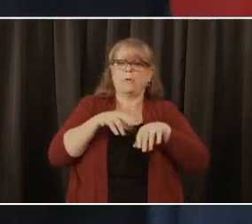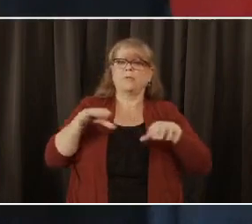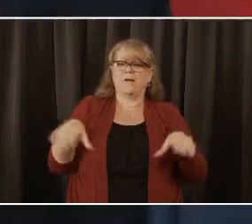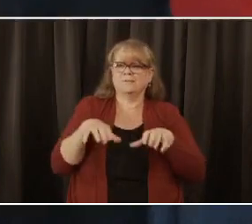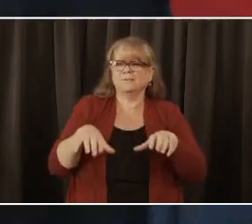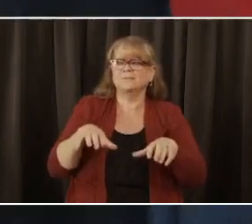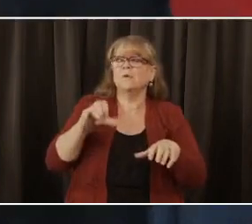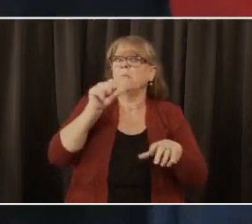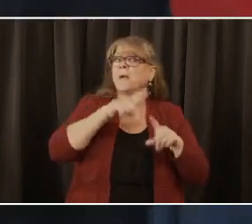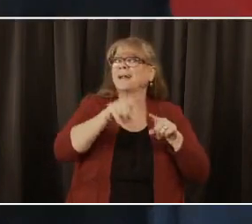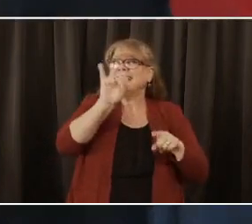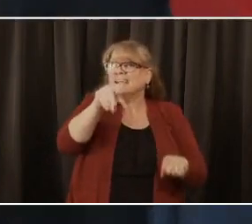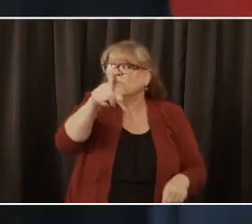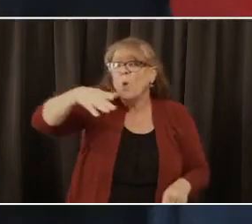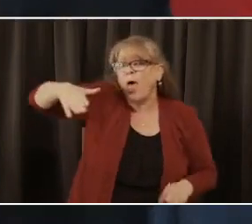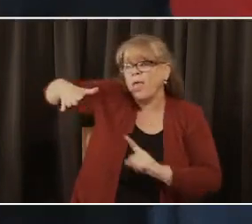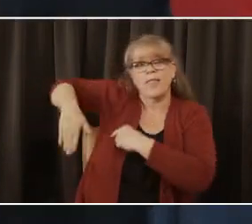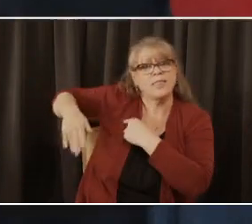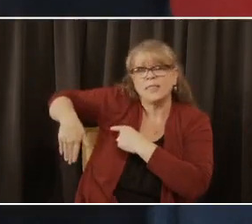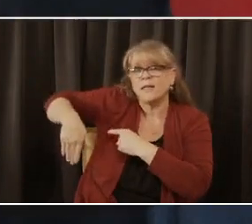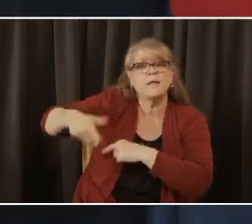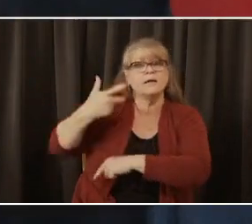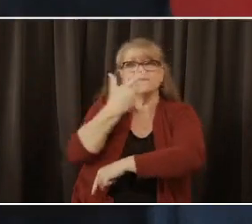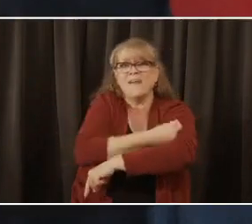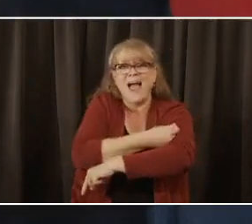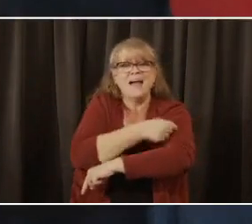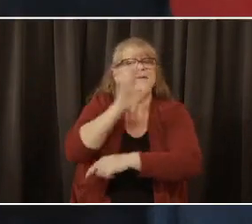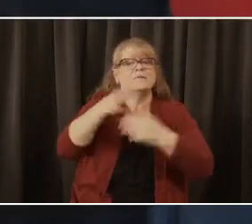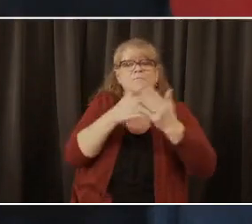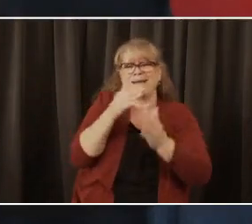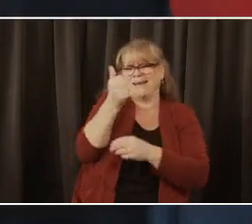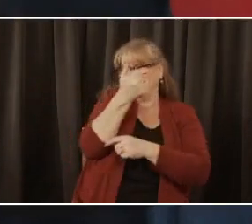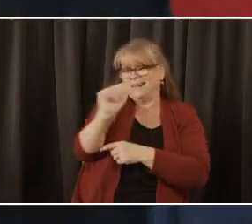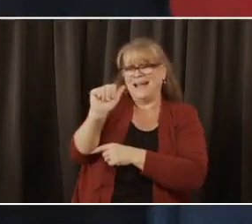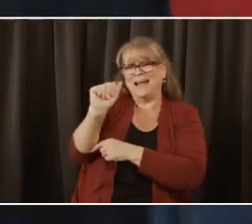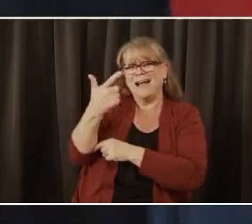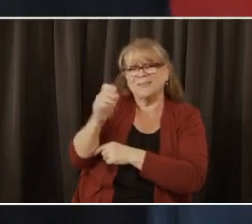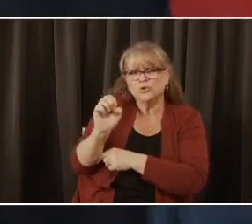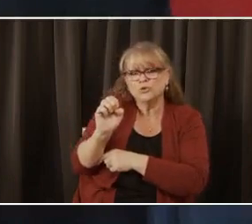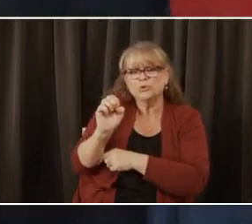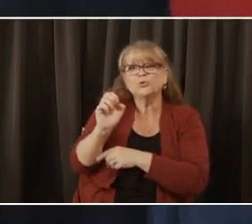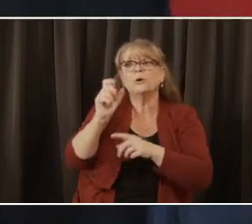to this virus at any age and what we've seen with hospitalizations is now the biggest increase is 18